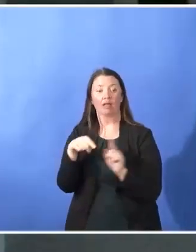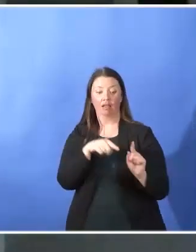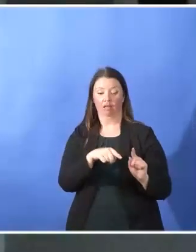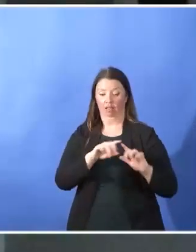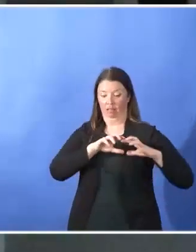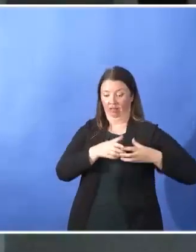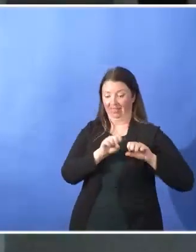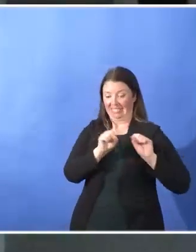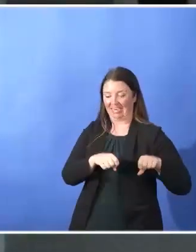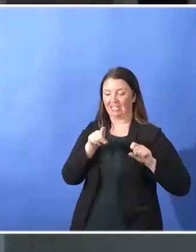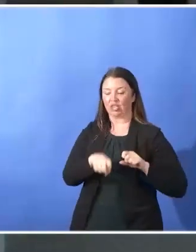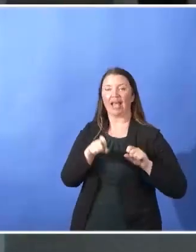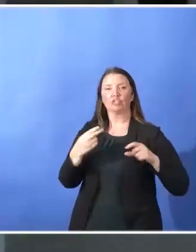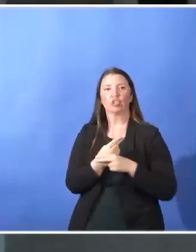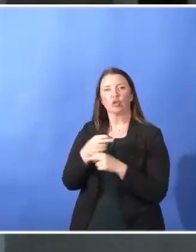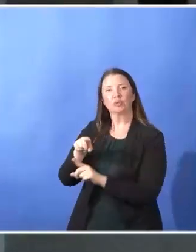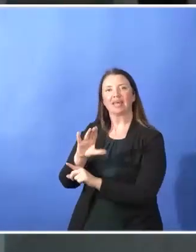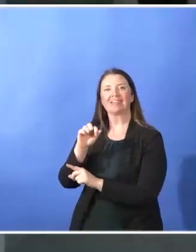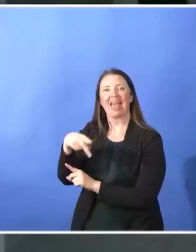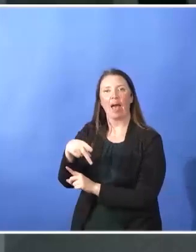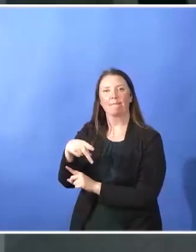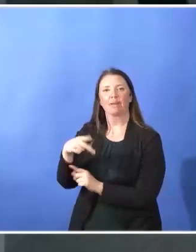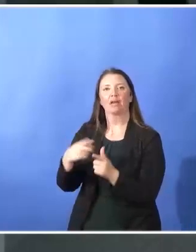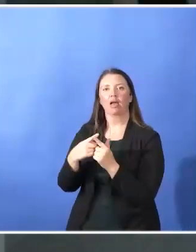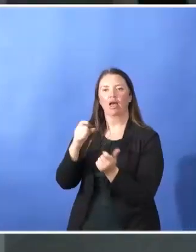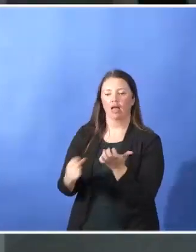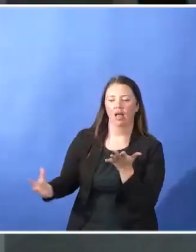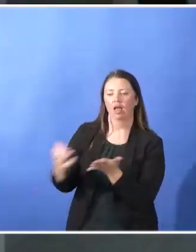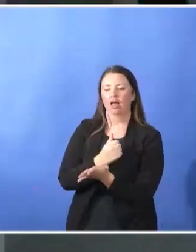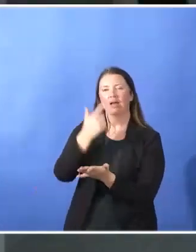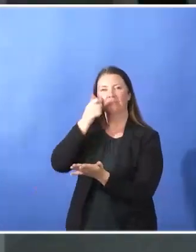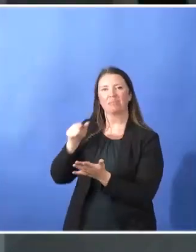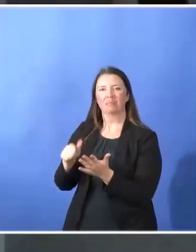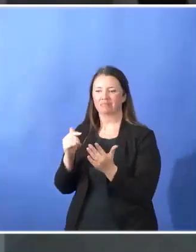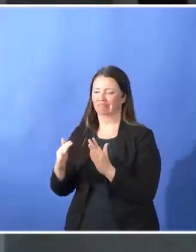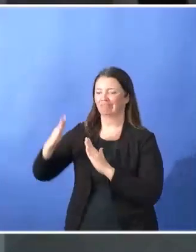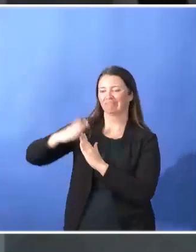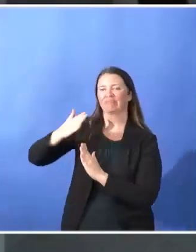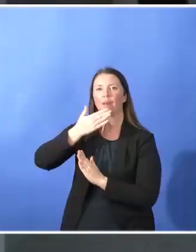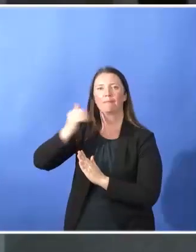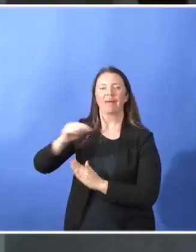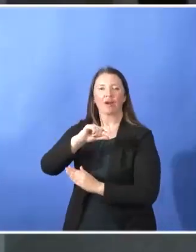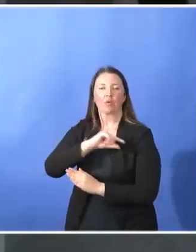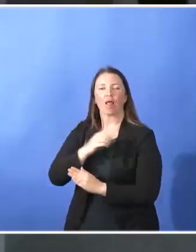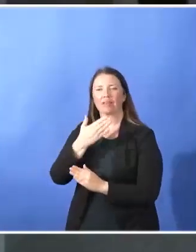SO AS TO TAKE ADVANTAGE OF CAP'S SUPERIOR AUDIO AND VIDEO CAPABILITIES.